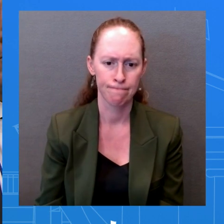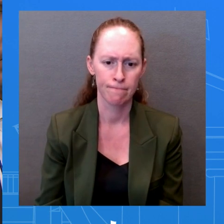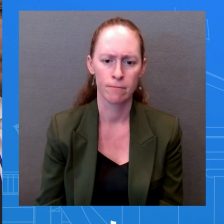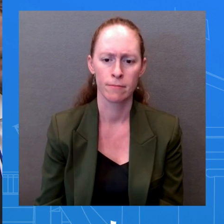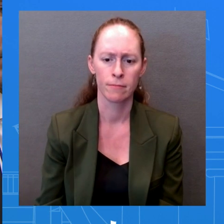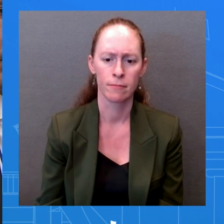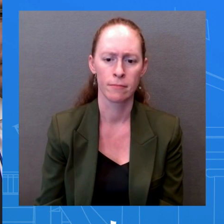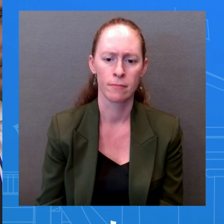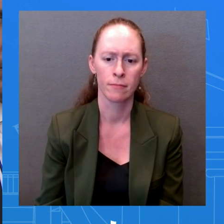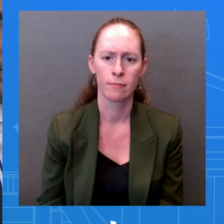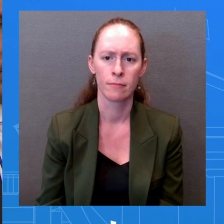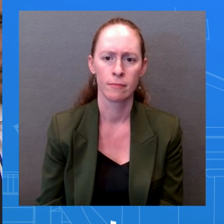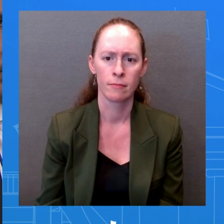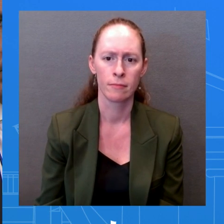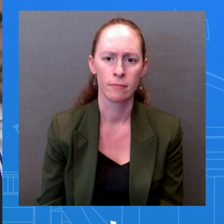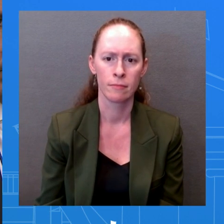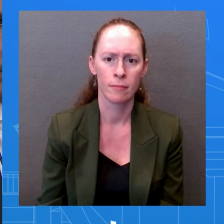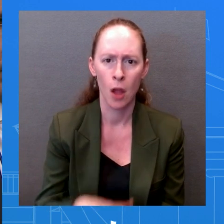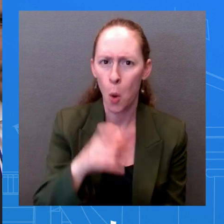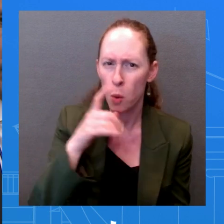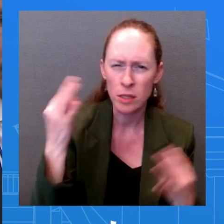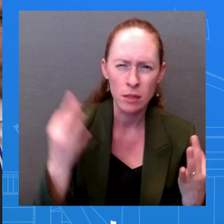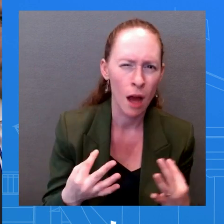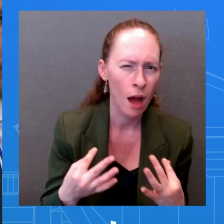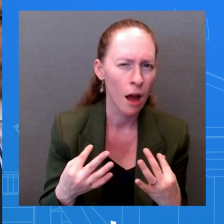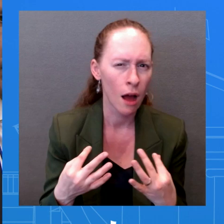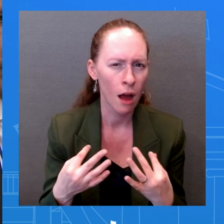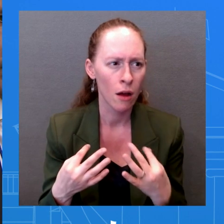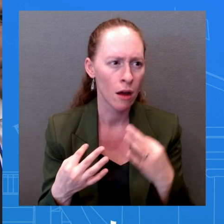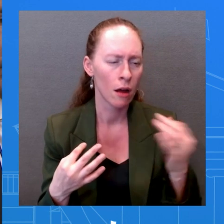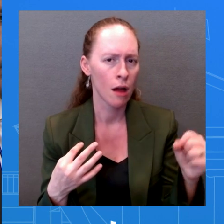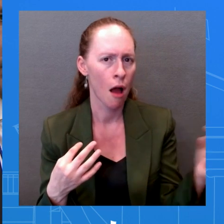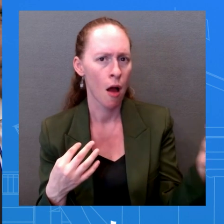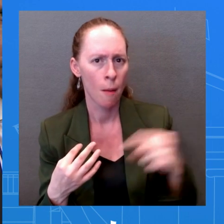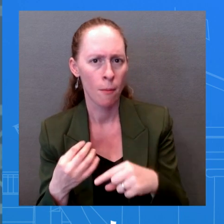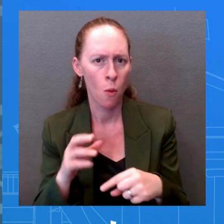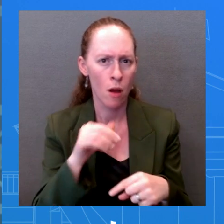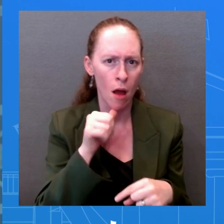Who tells the White House not to allow us when we -- we send some -- Ms. Jean-Pierre: Well, you're saying --